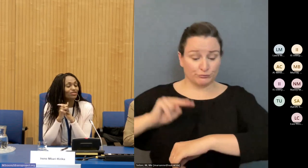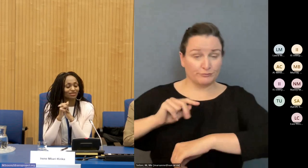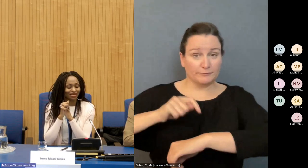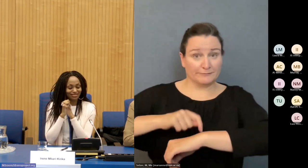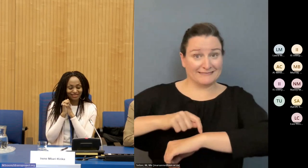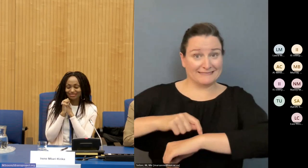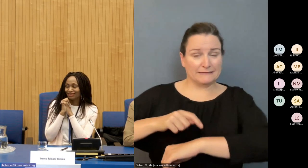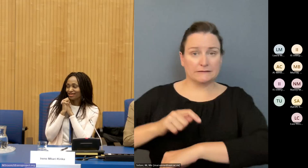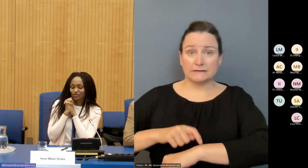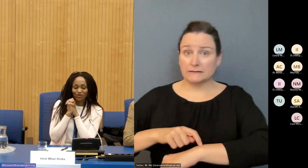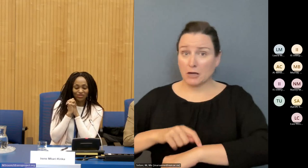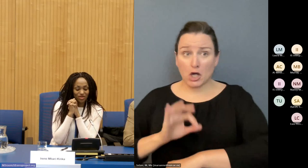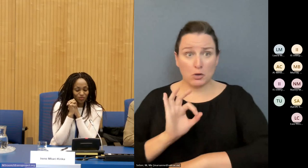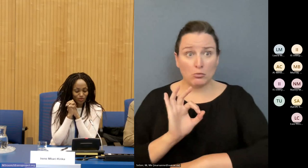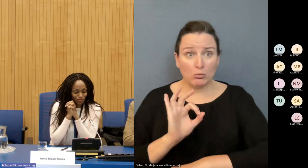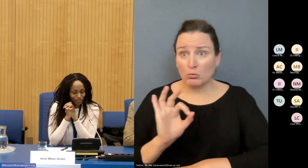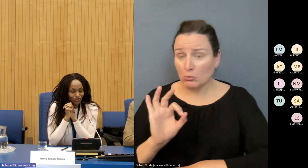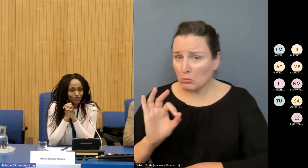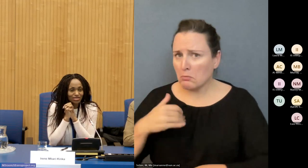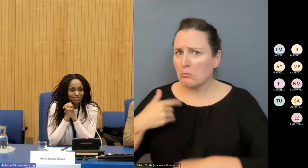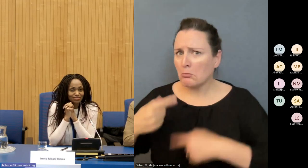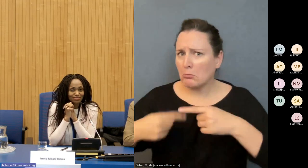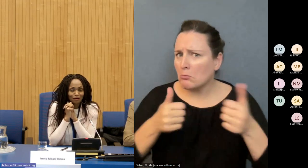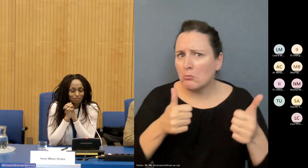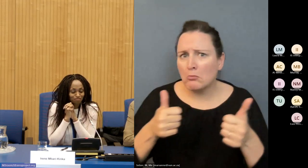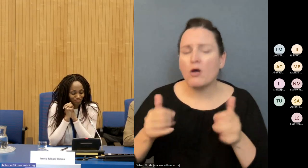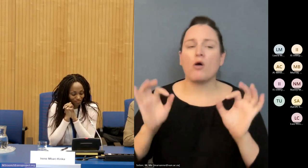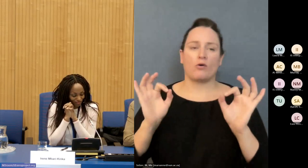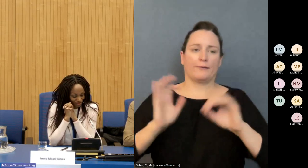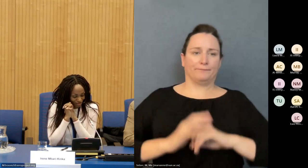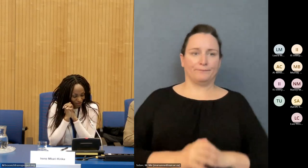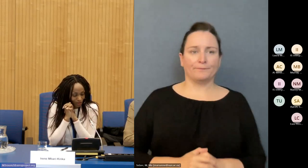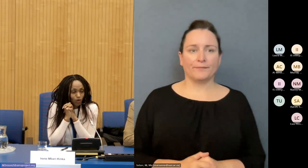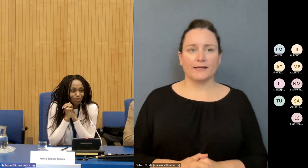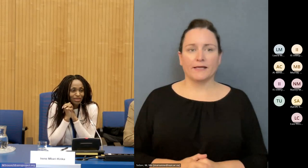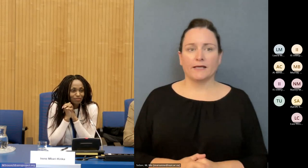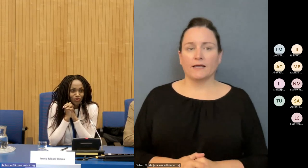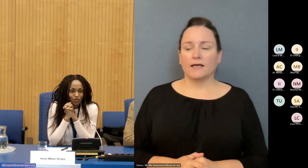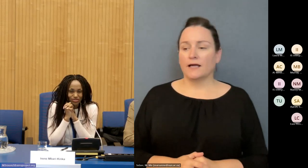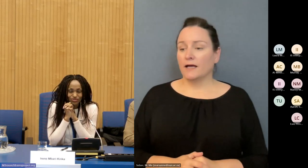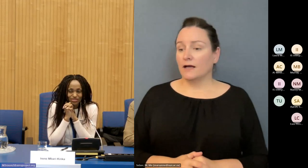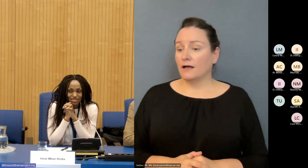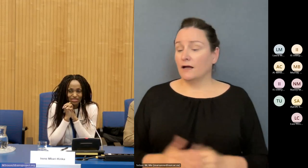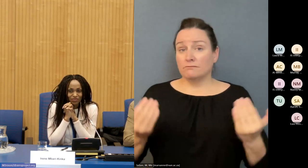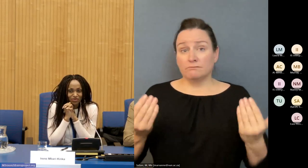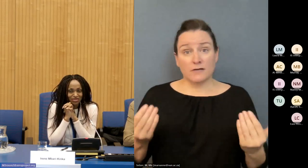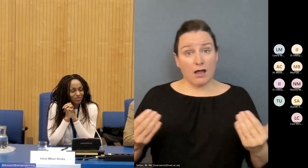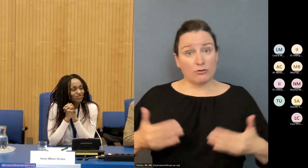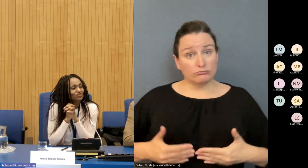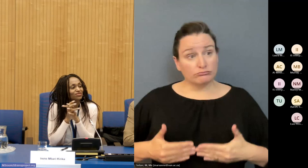good? Excellent. I think, what people do is open up the questions in case there are any questions,